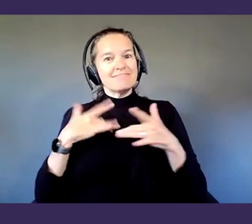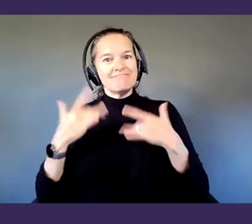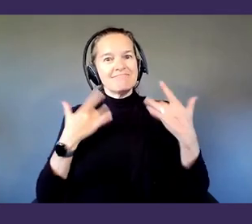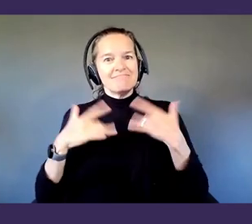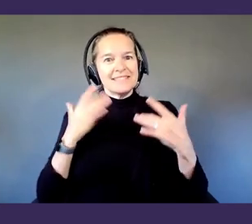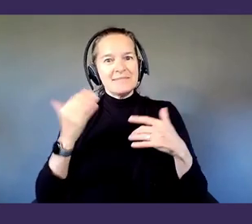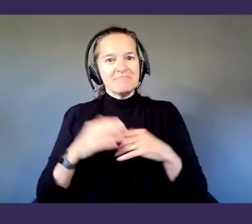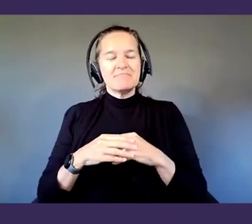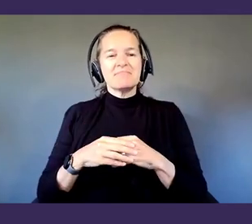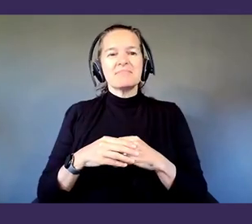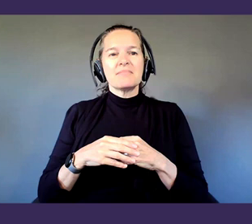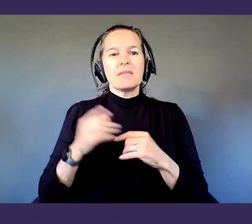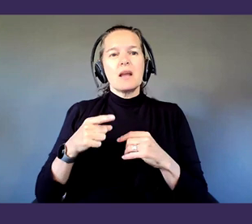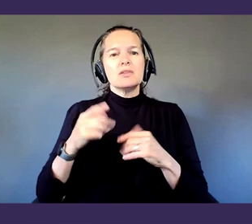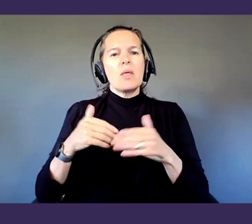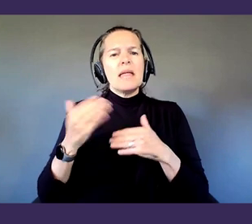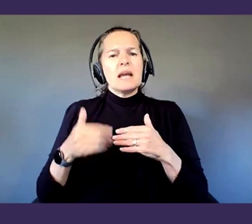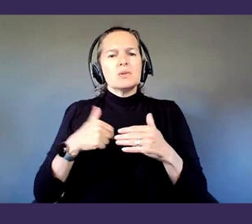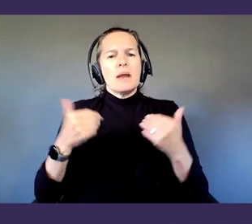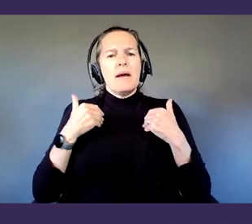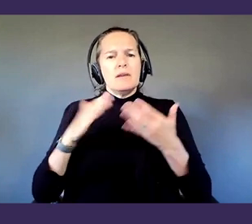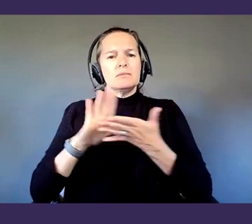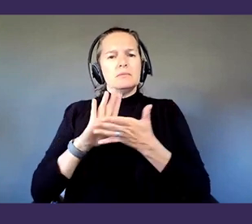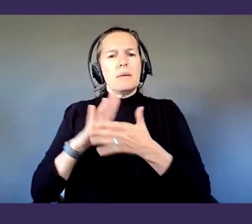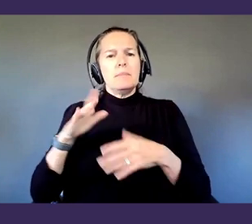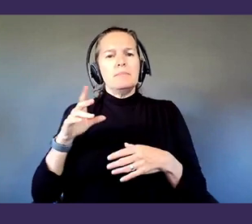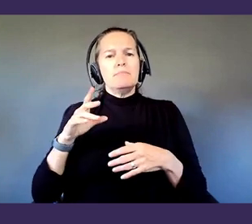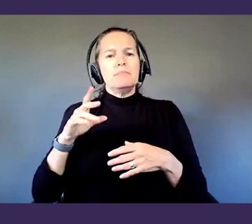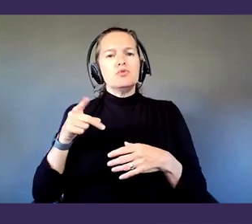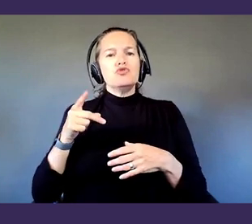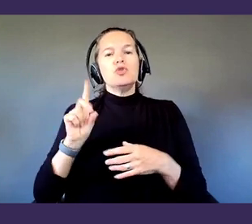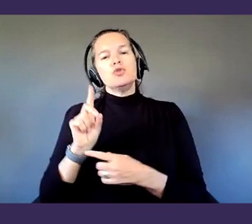a school in program, durable power of attorney for Karla.